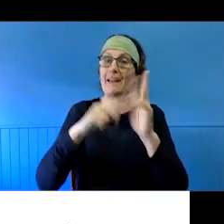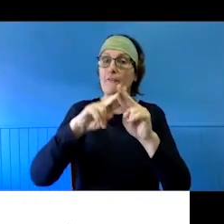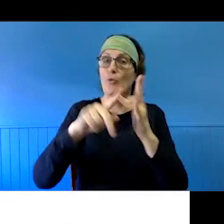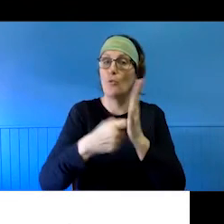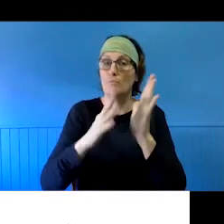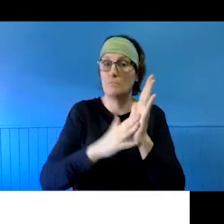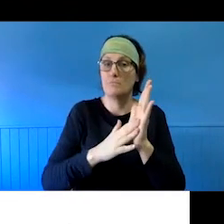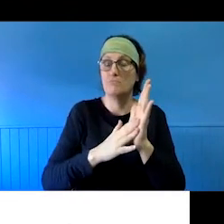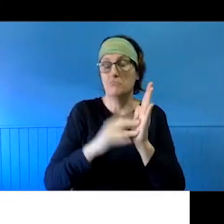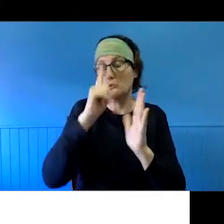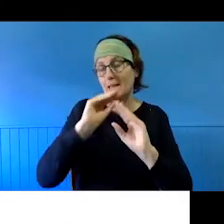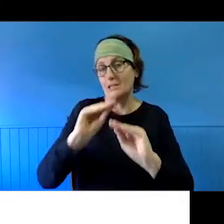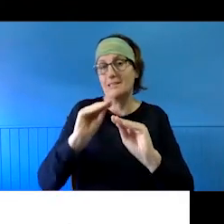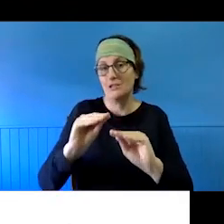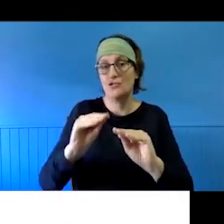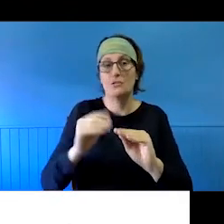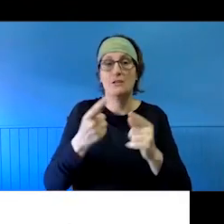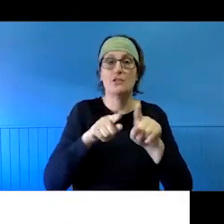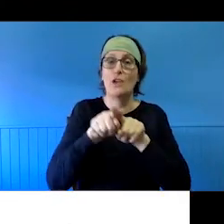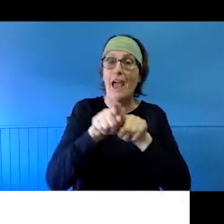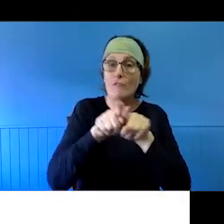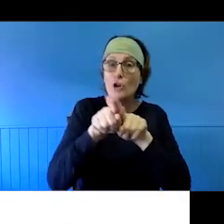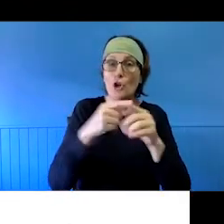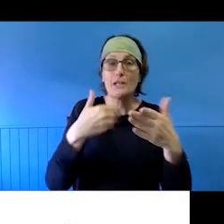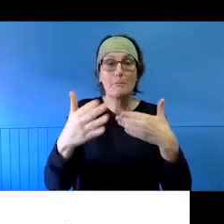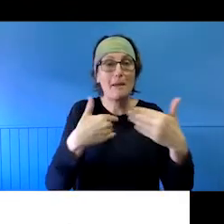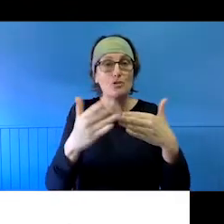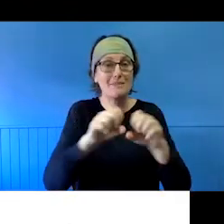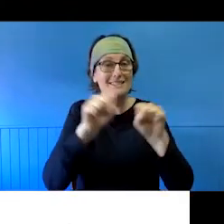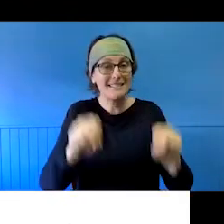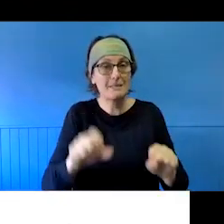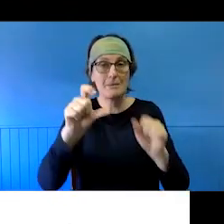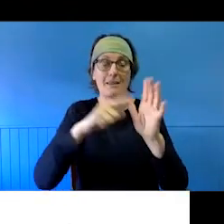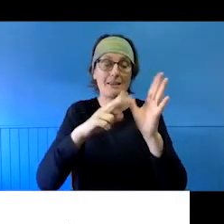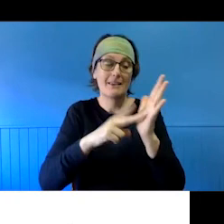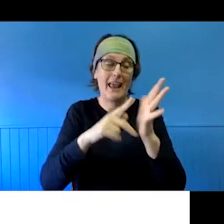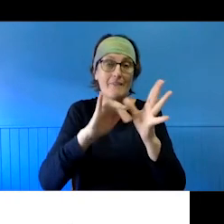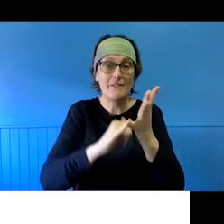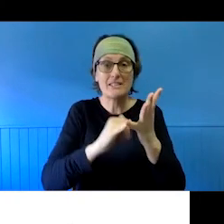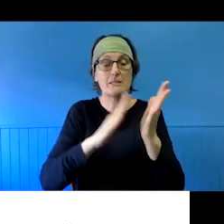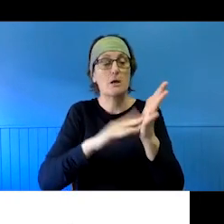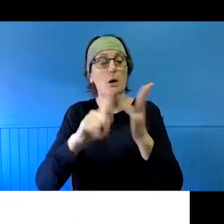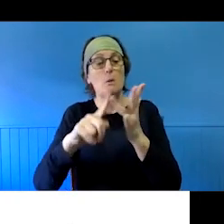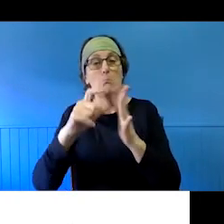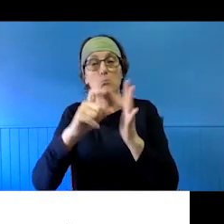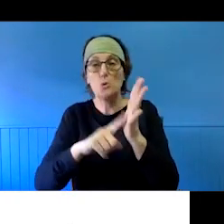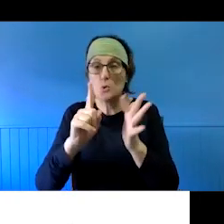number of apps listed so Learning Management Systems, like Canvass, D2L, Moodle and Blackboard.